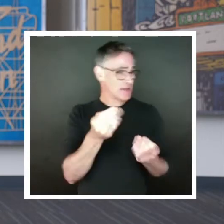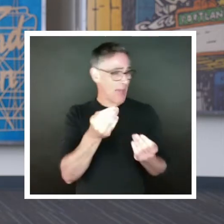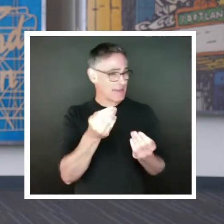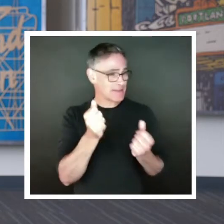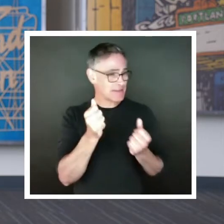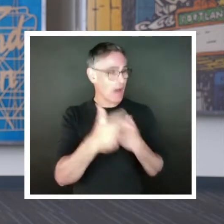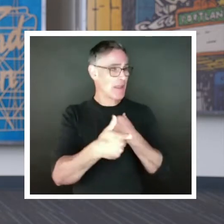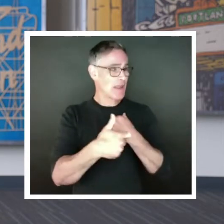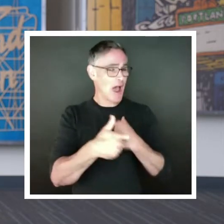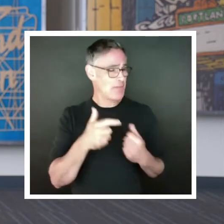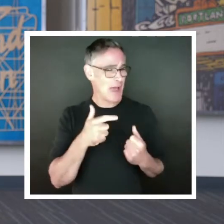What could go wrong?